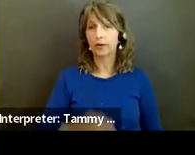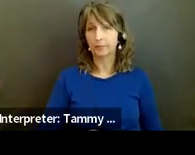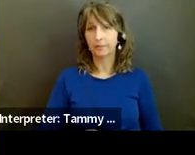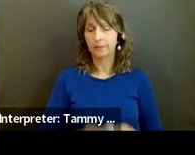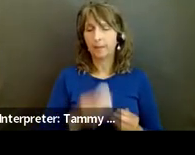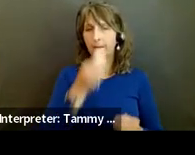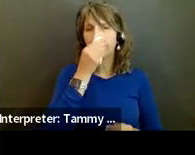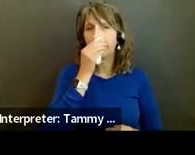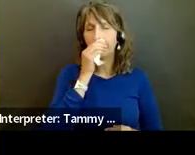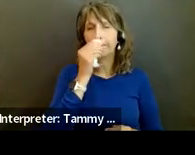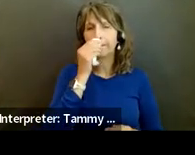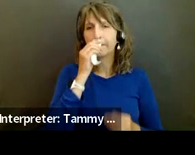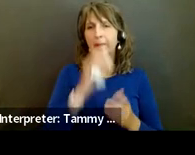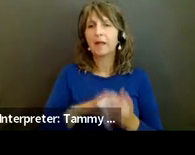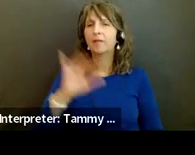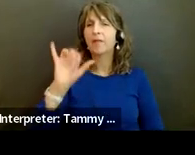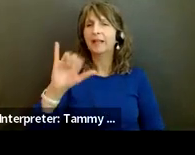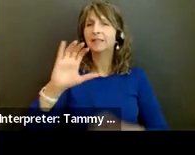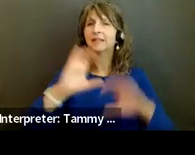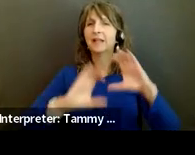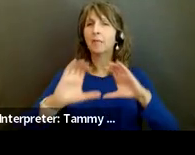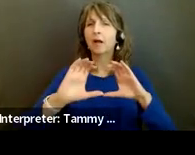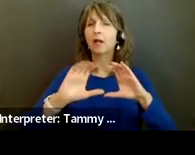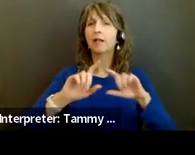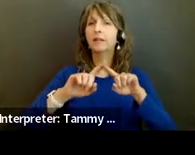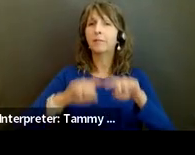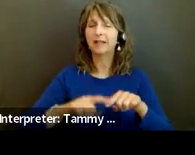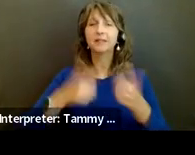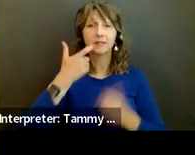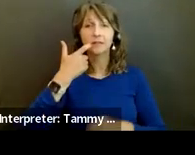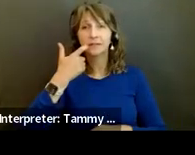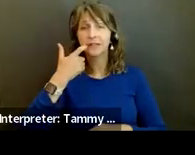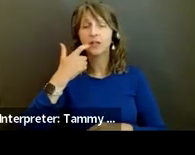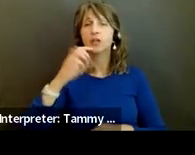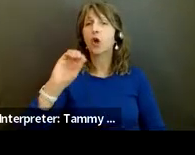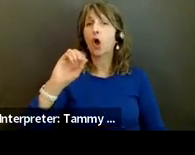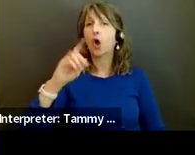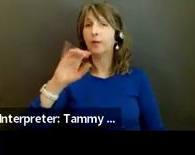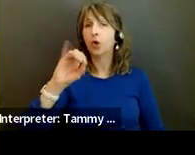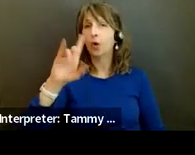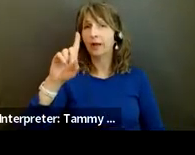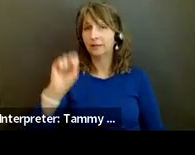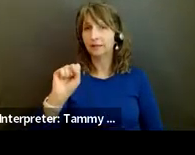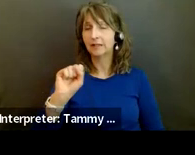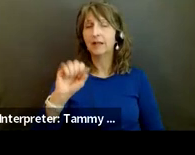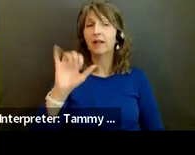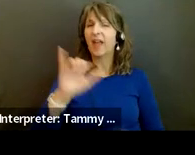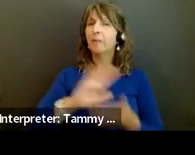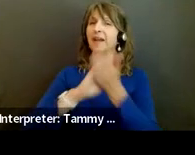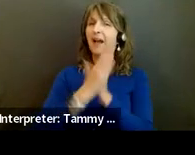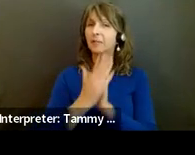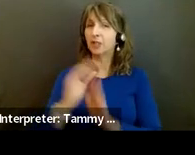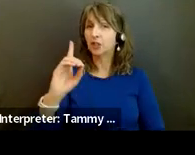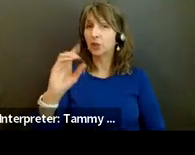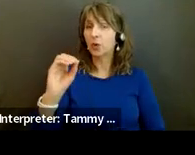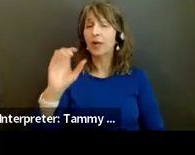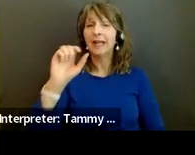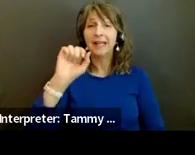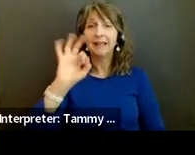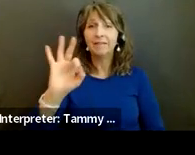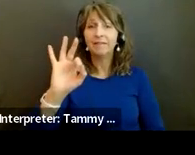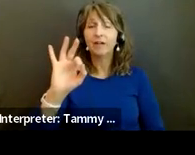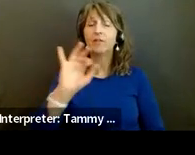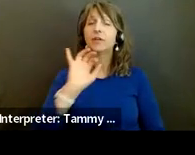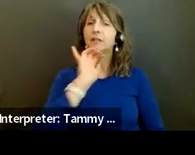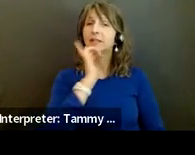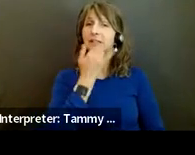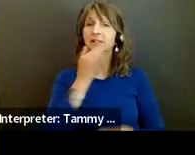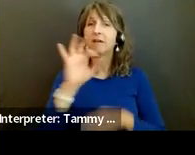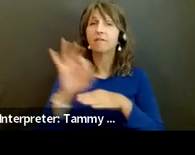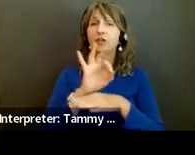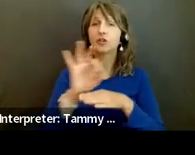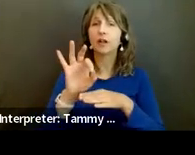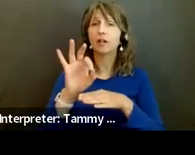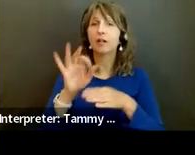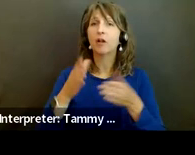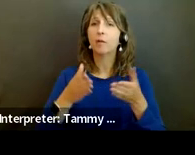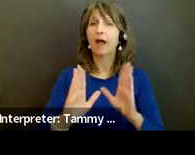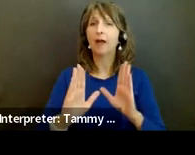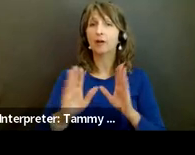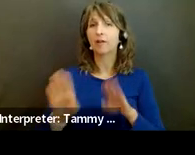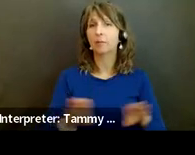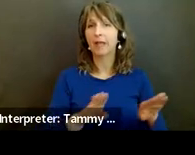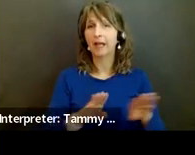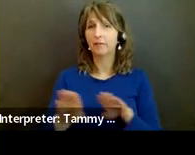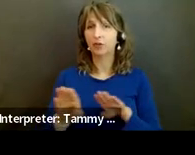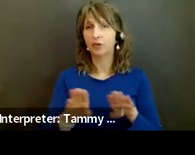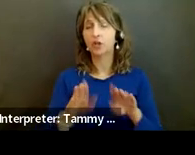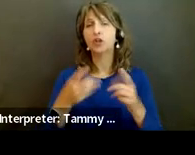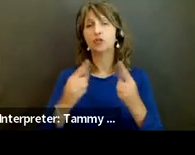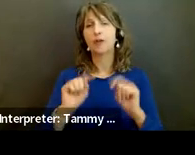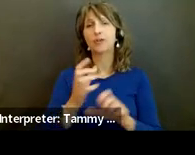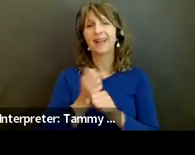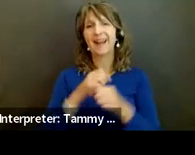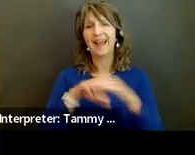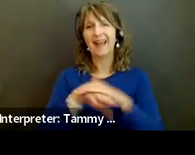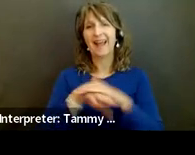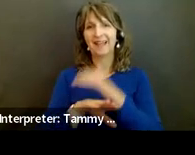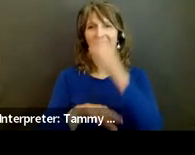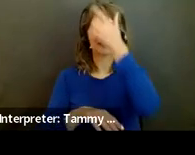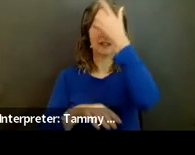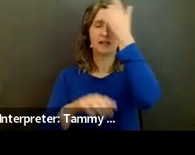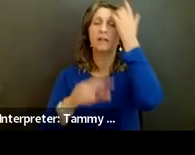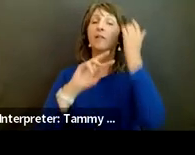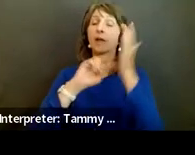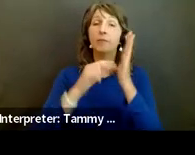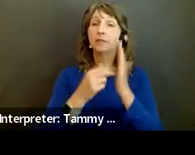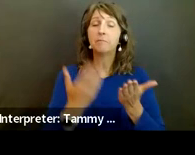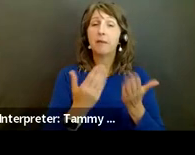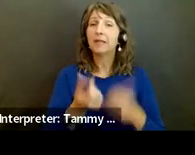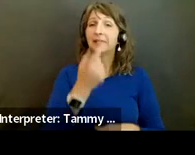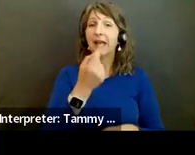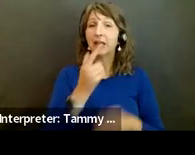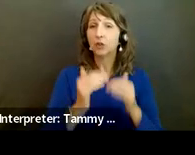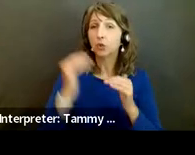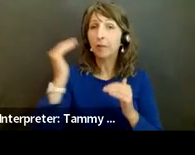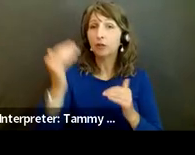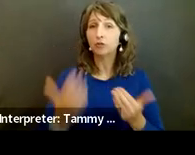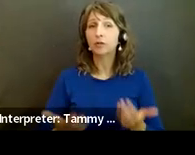And it becomes a disorder when there's a dysfunctional pattern of behavior. Regarding getting, getting access to those opioids really taking more than you need, possibly overdosing and having a lot of, increased risk for other health outcomes.